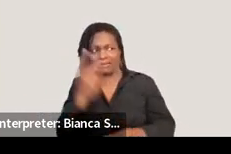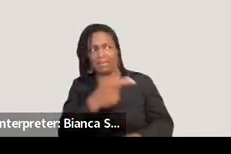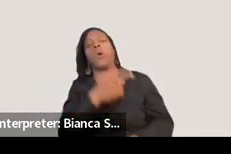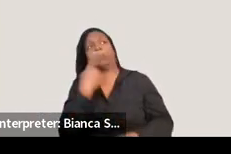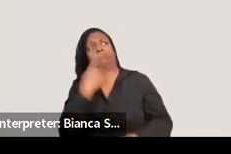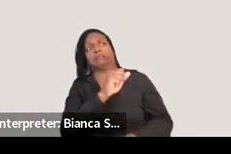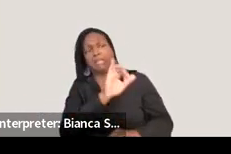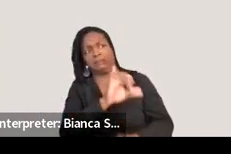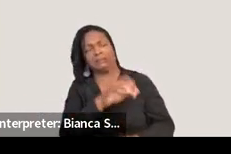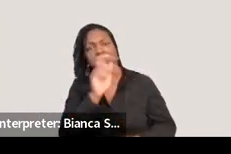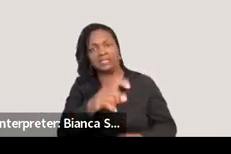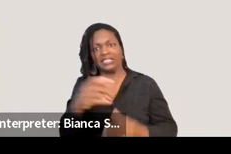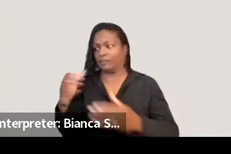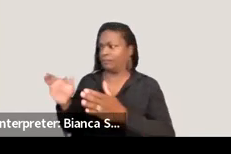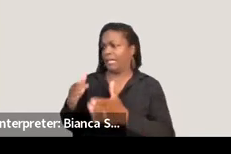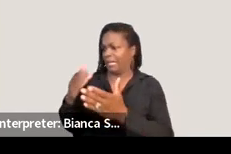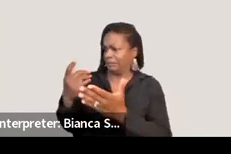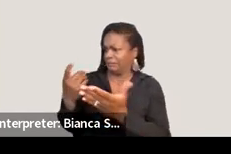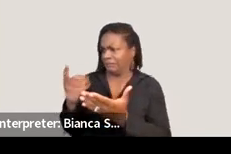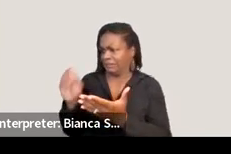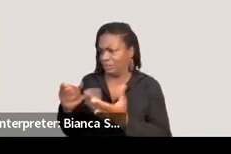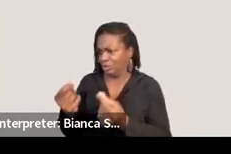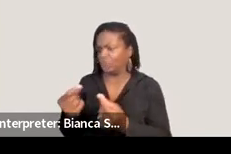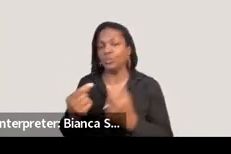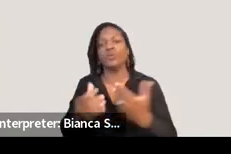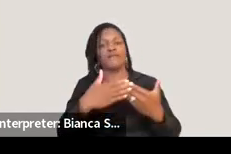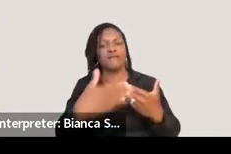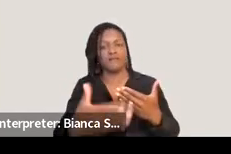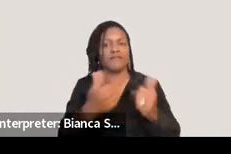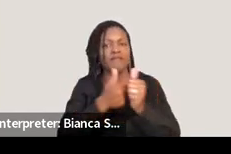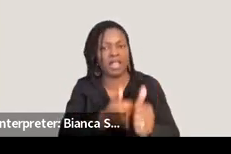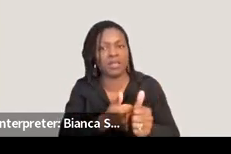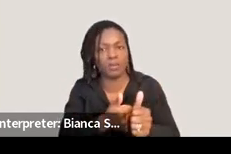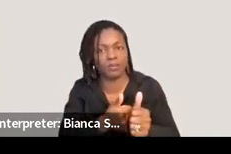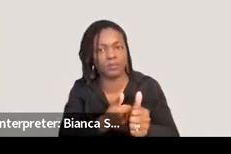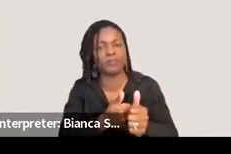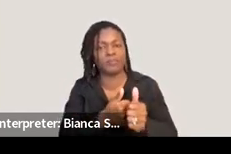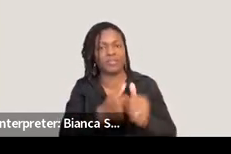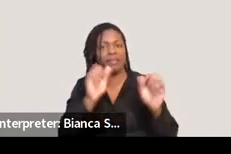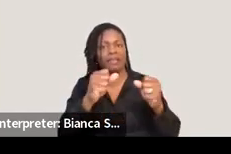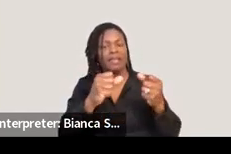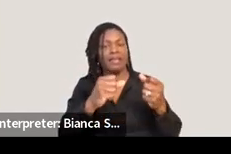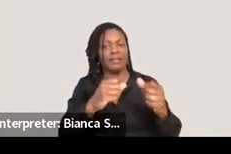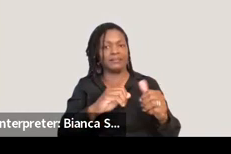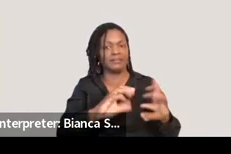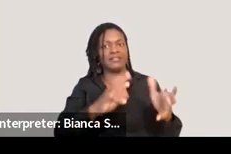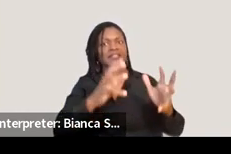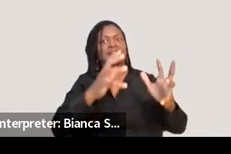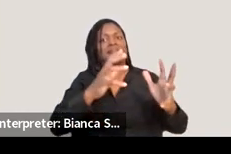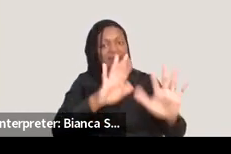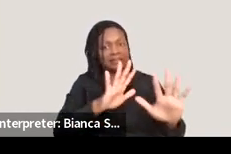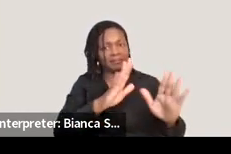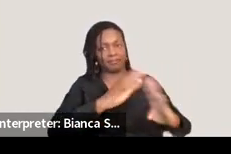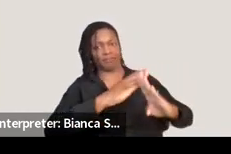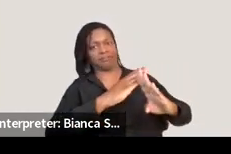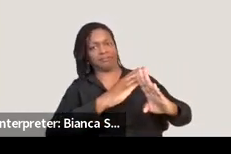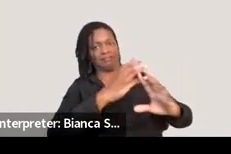And then follow that plan to the team. And then the final intervention. Familiarize yourself with intervention services.